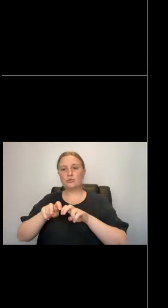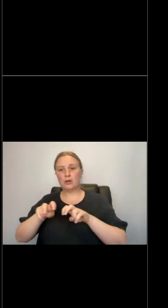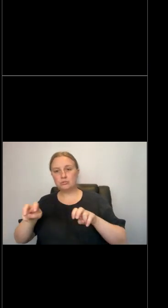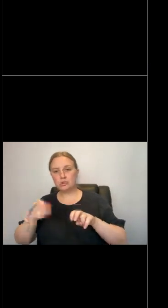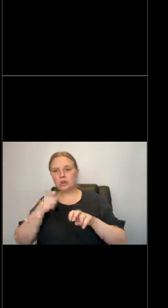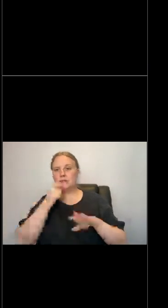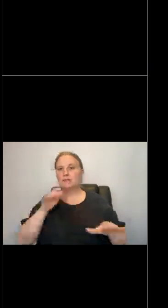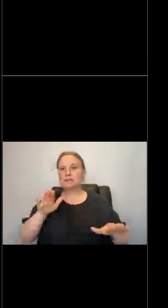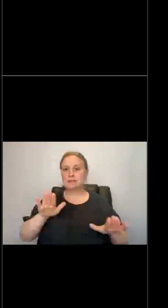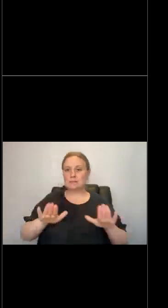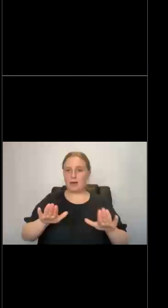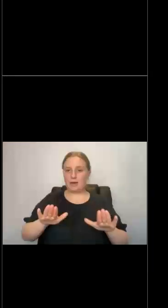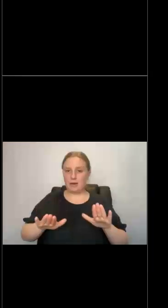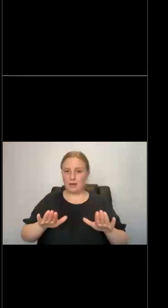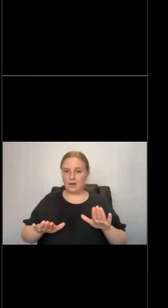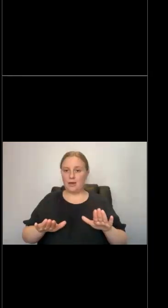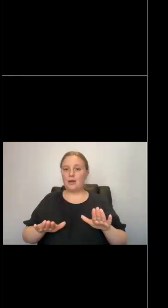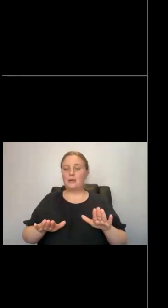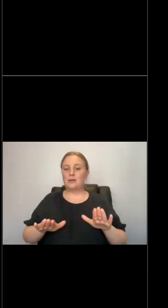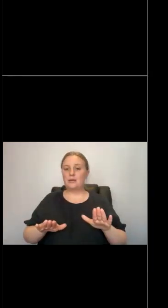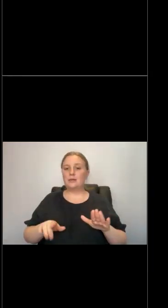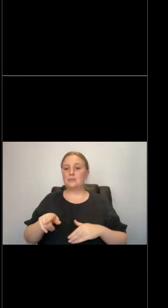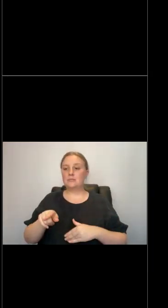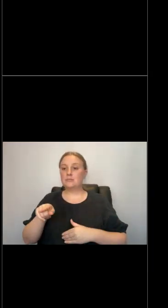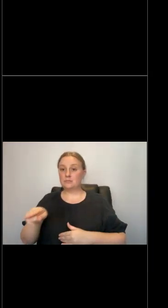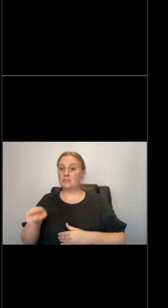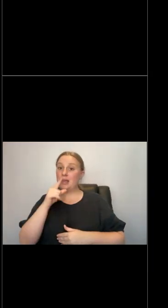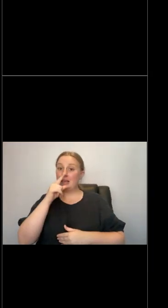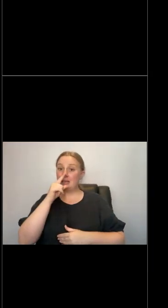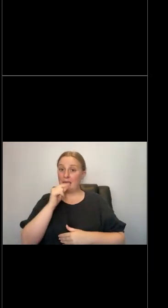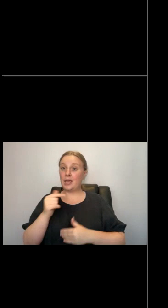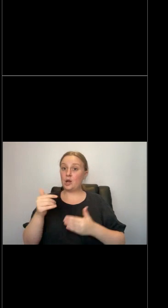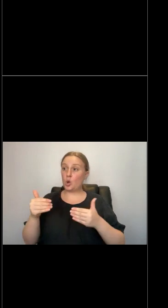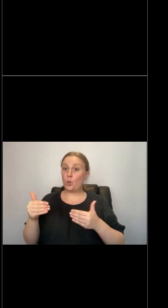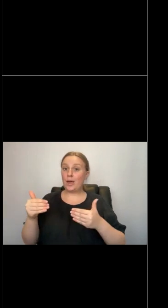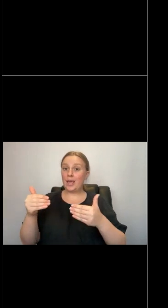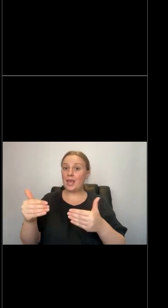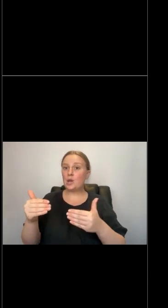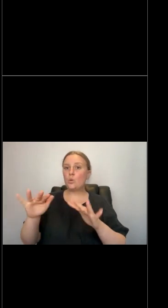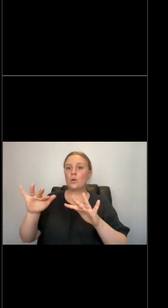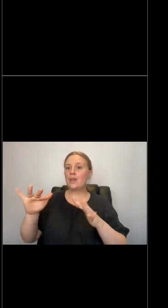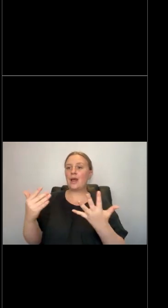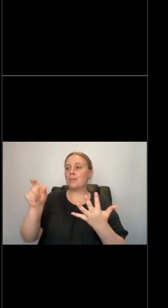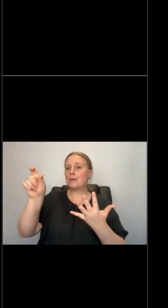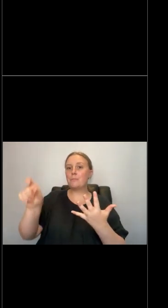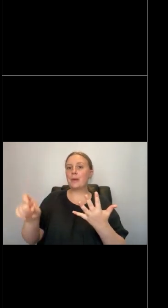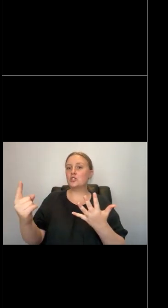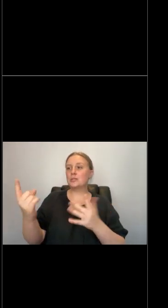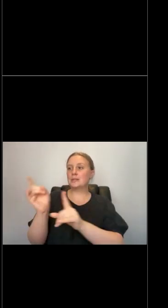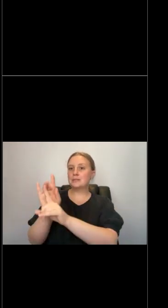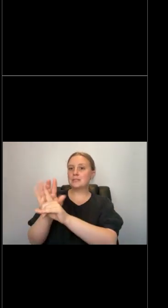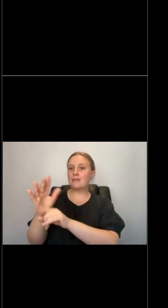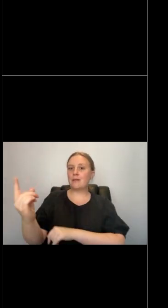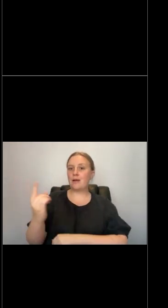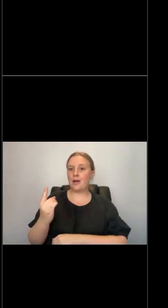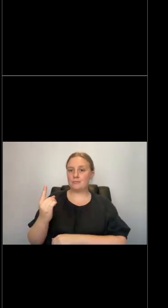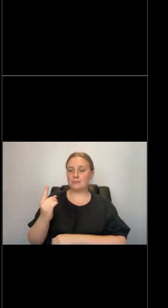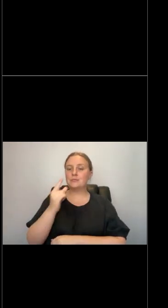in the absence of any voluntary patient. The test is a little bit different from the mental health court. Effectively, the patient needs to be aware